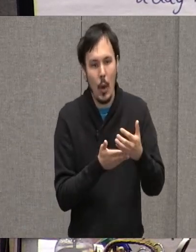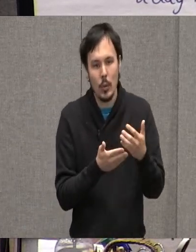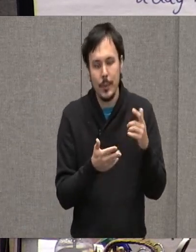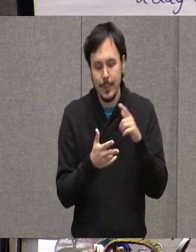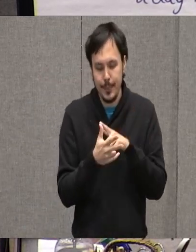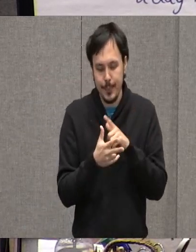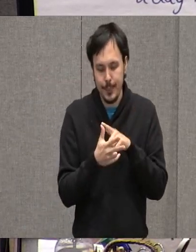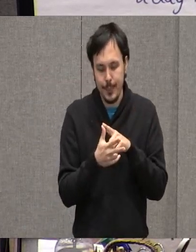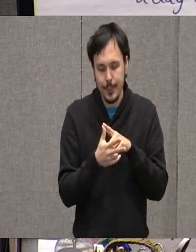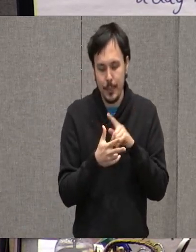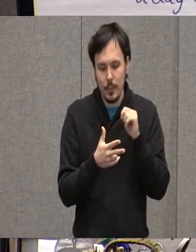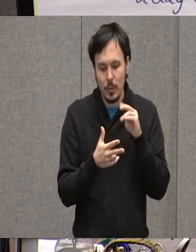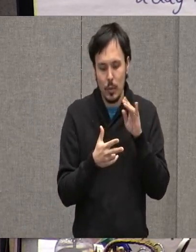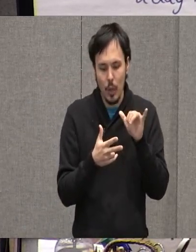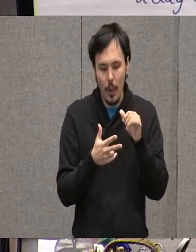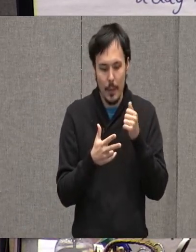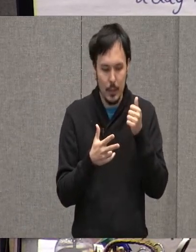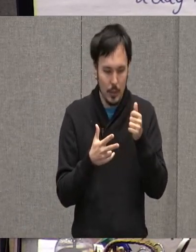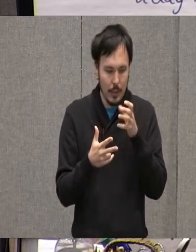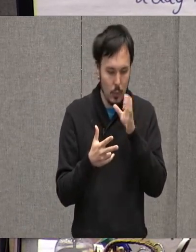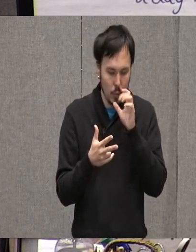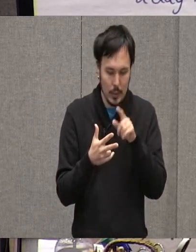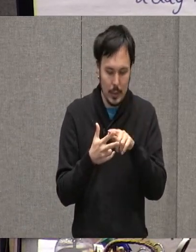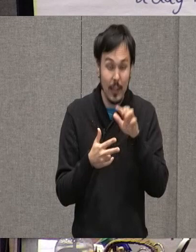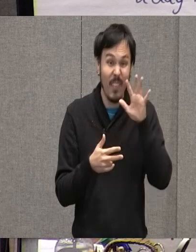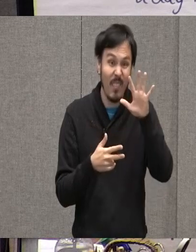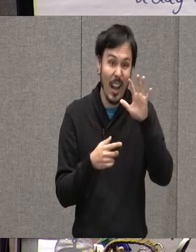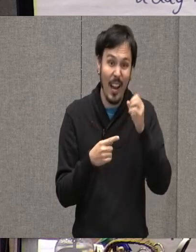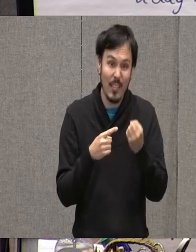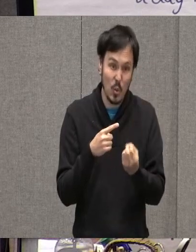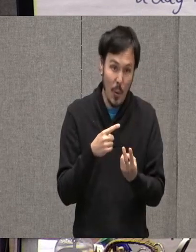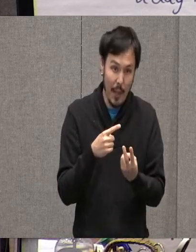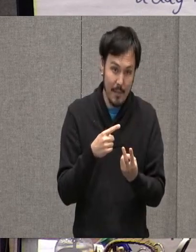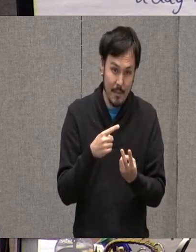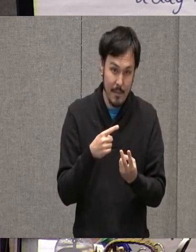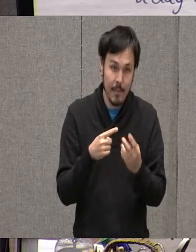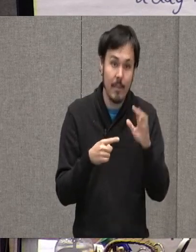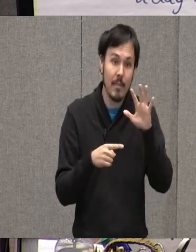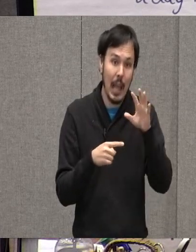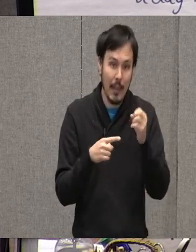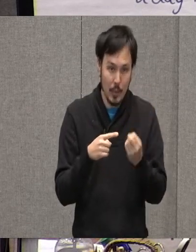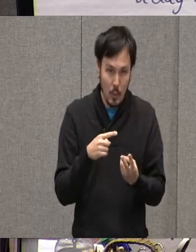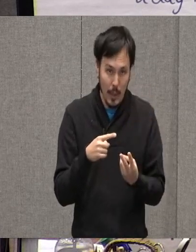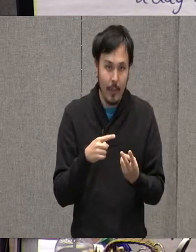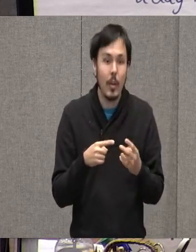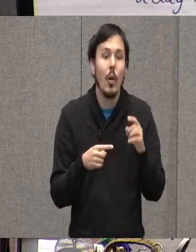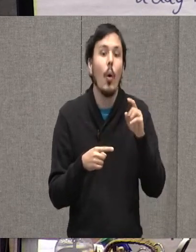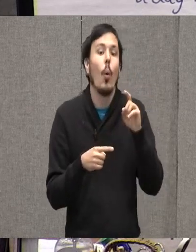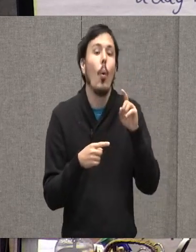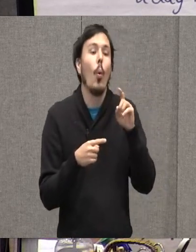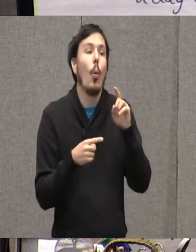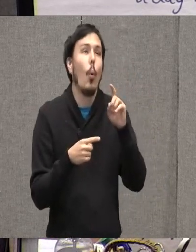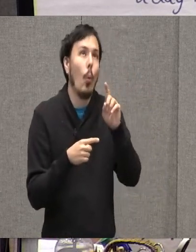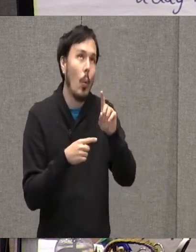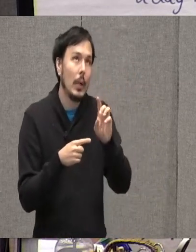Tommy drinks 5/12 that's our next one, thank you 1/6 is our last quantity.